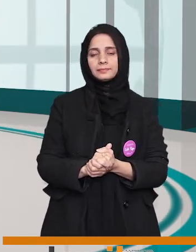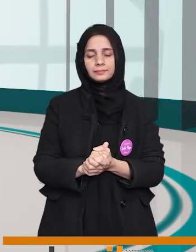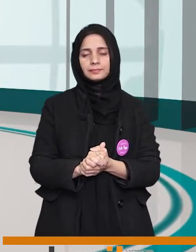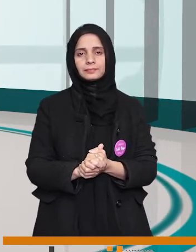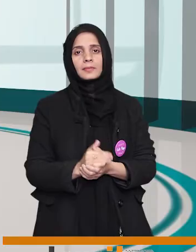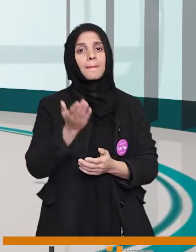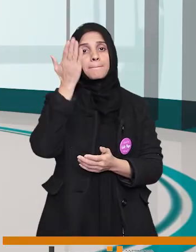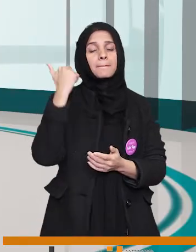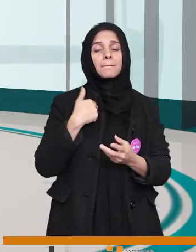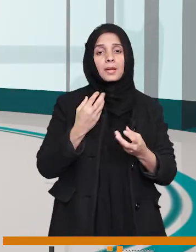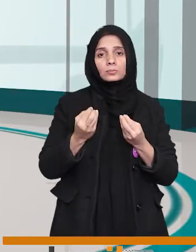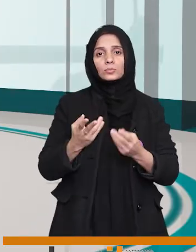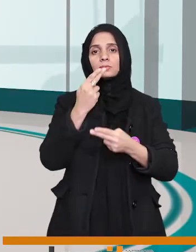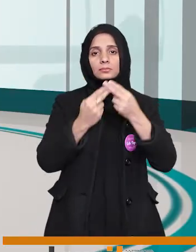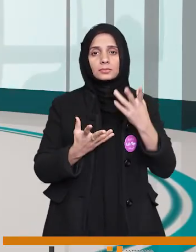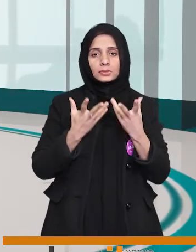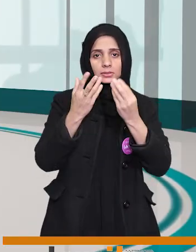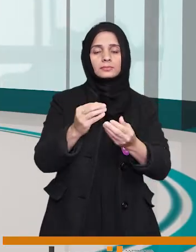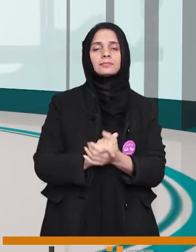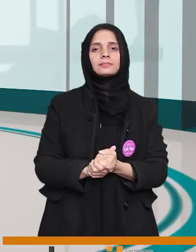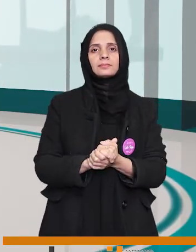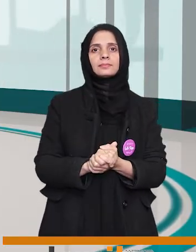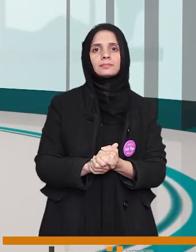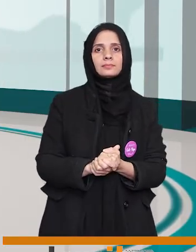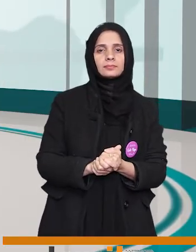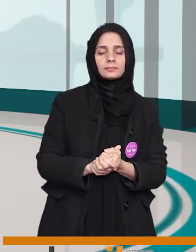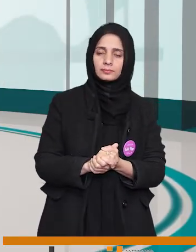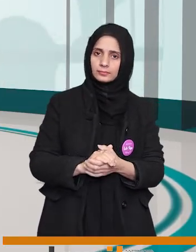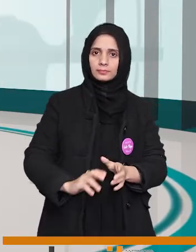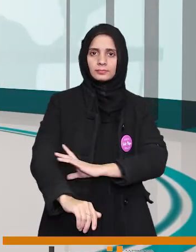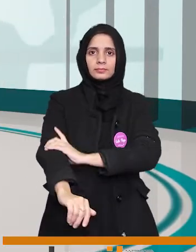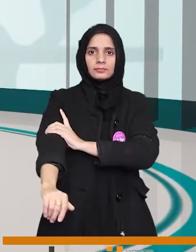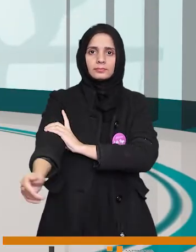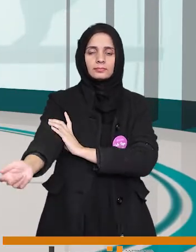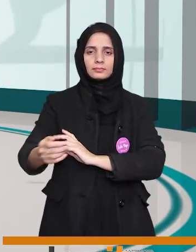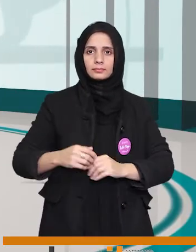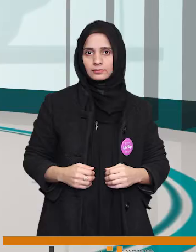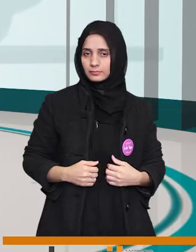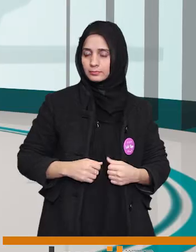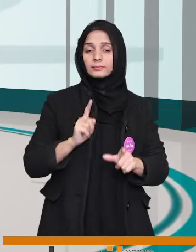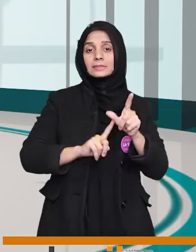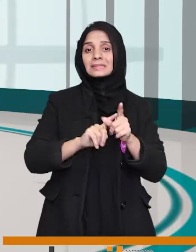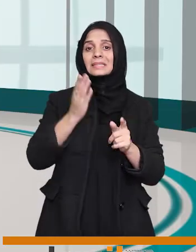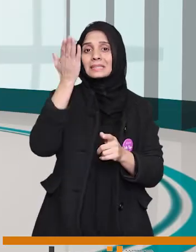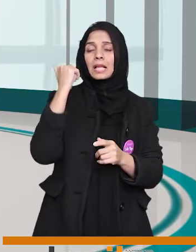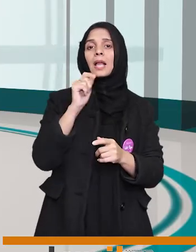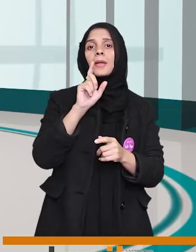First, let us discuss traditional vs non-traditional. And this word was coined by me after my 15 years of experience.